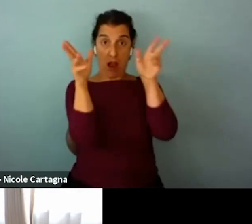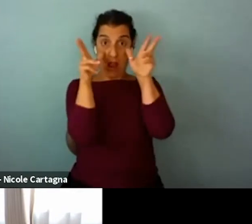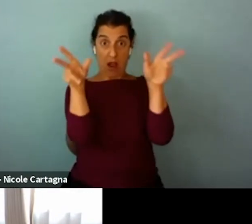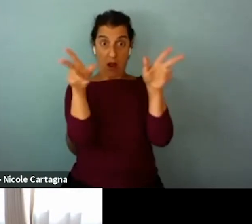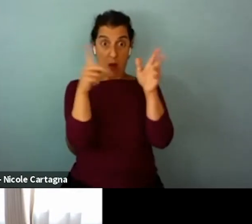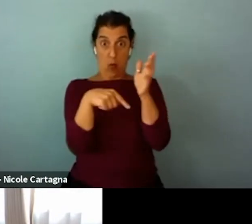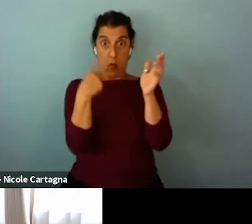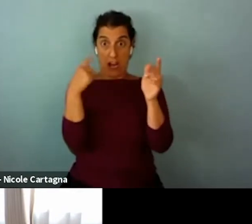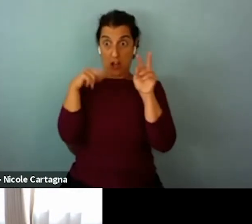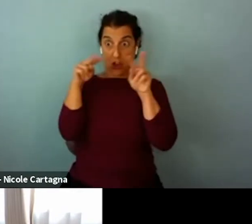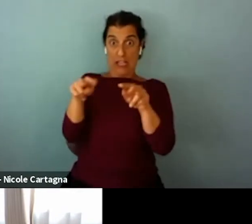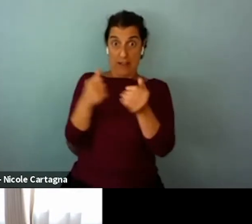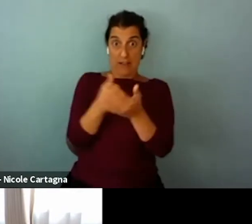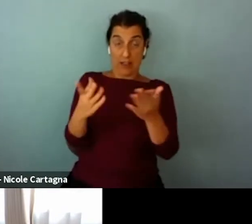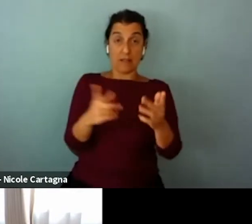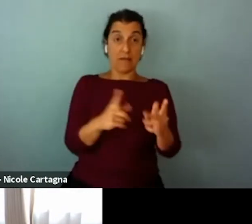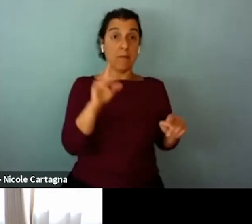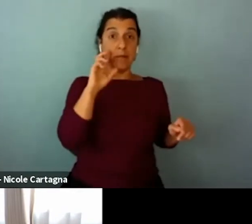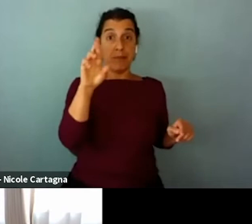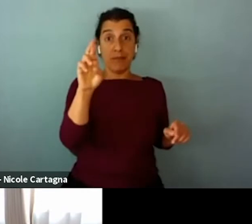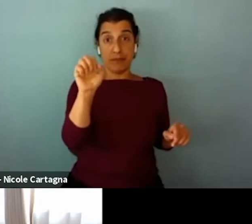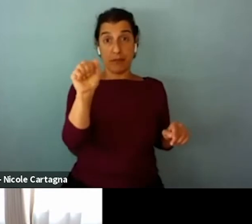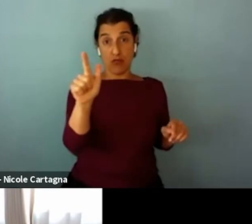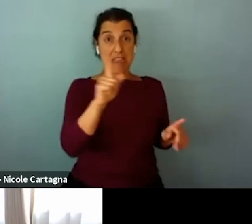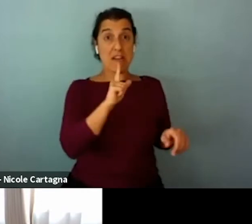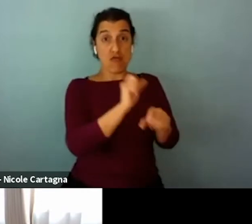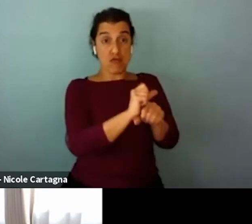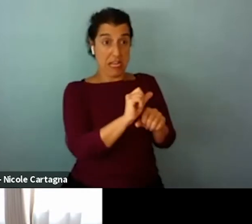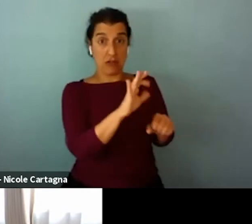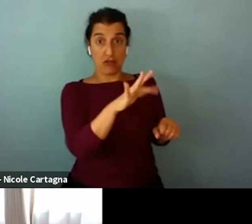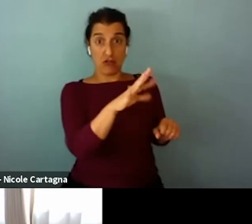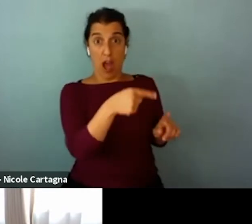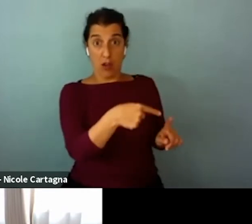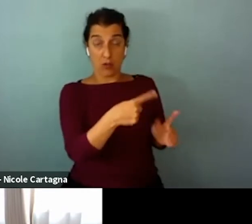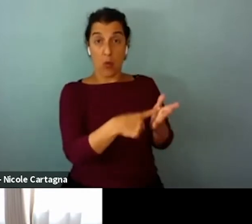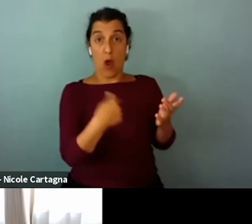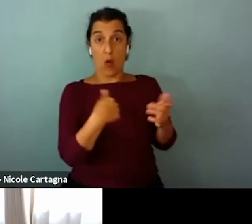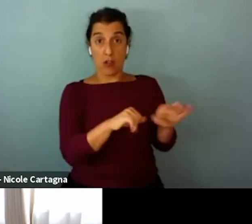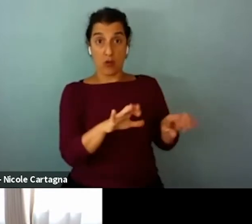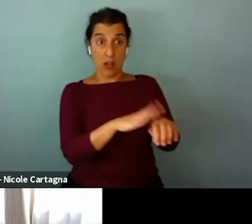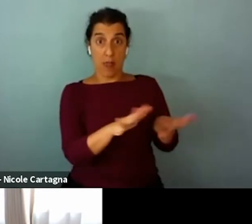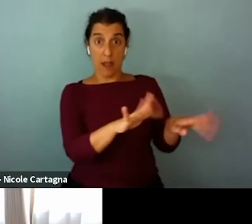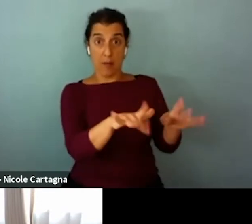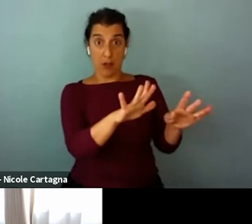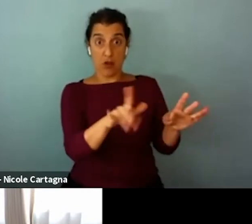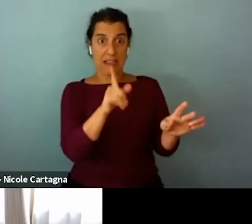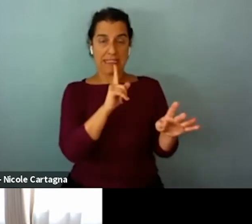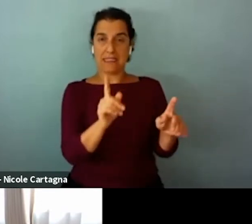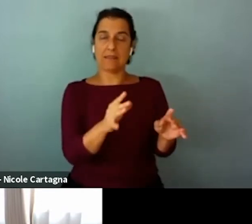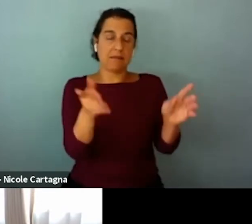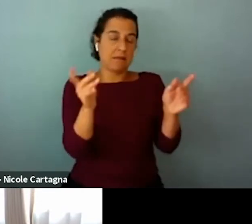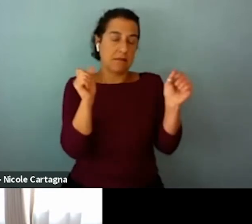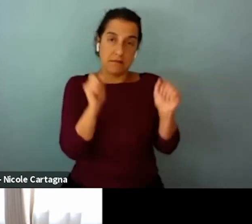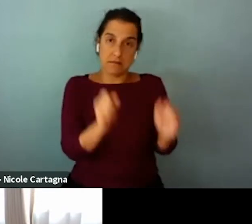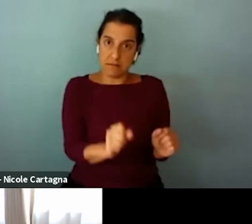child we you know what we're doing on the computer is radically simplified um for example we've got a